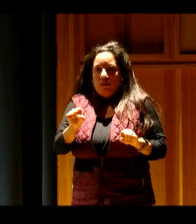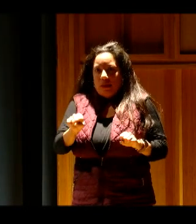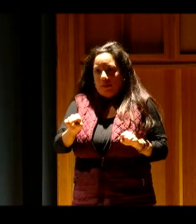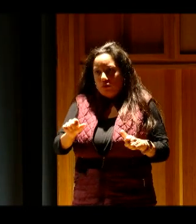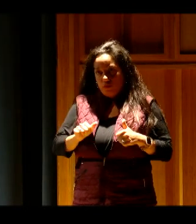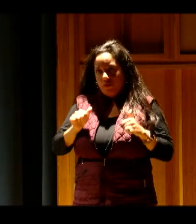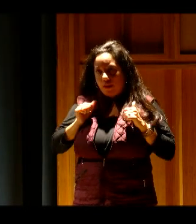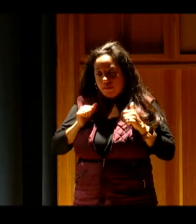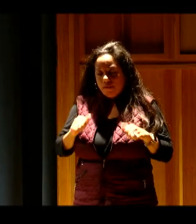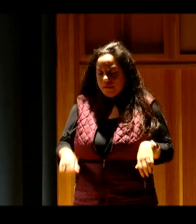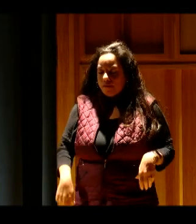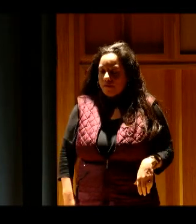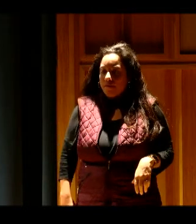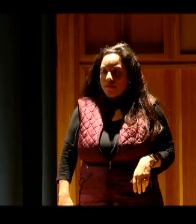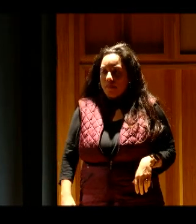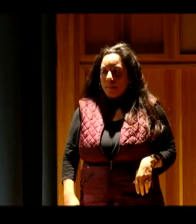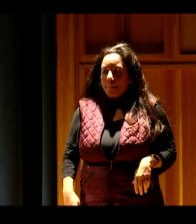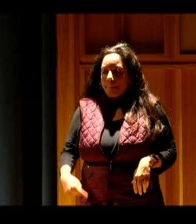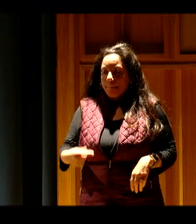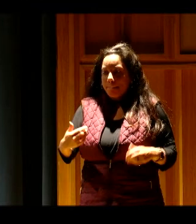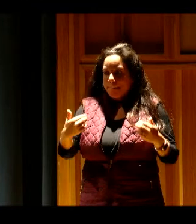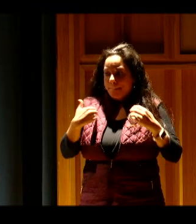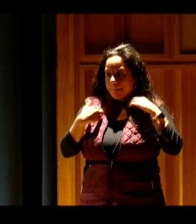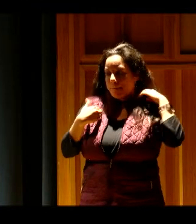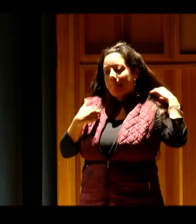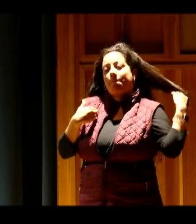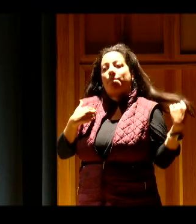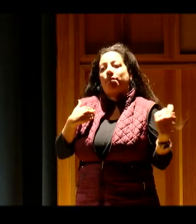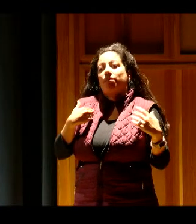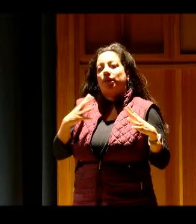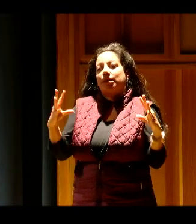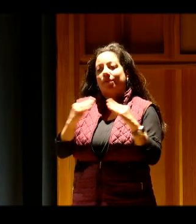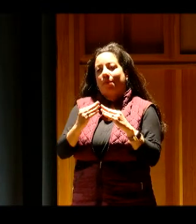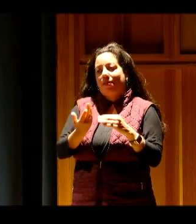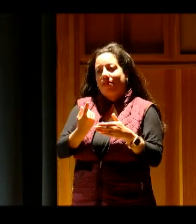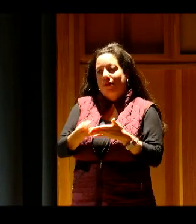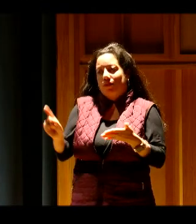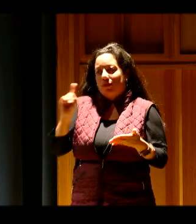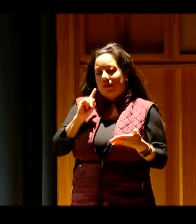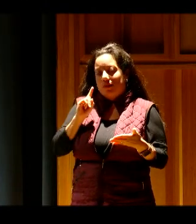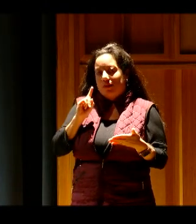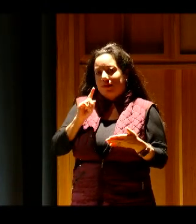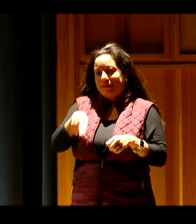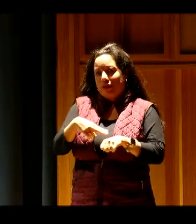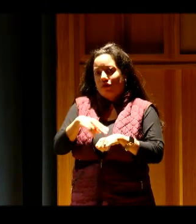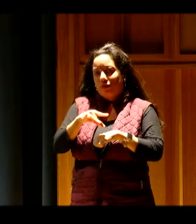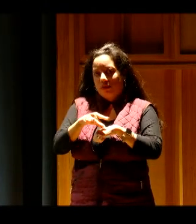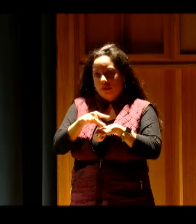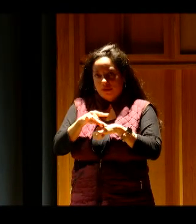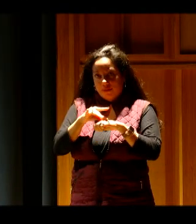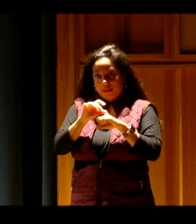And we had a summit last week at the National Geographic Society in London and